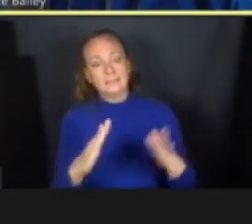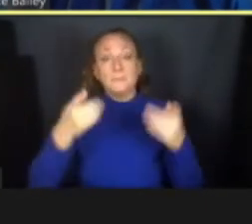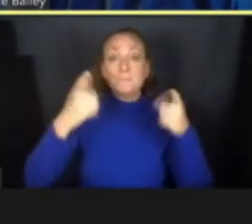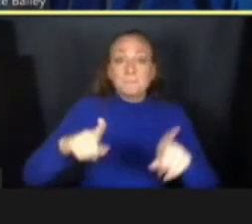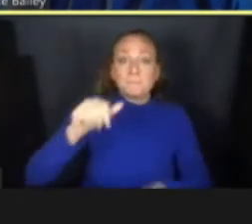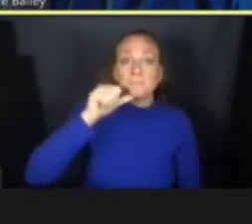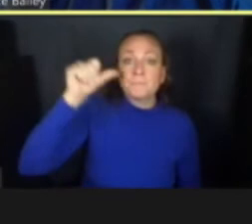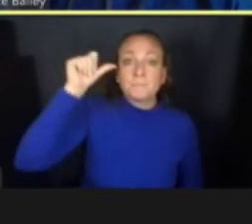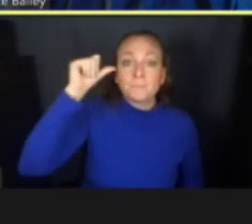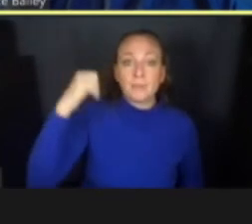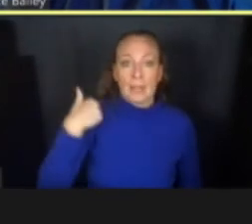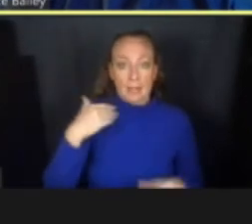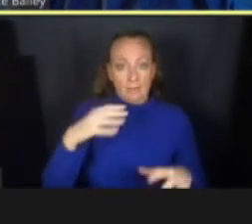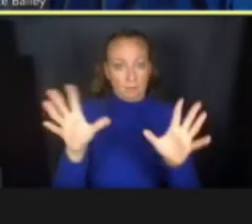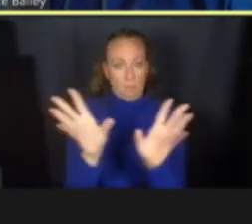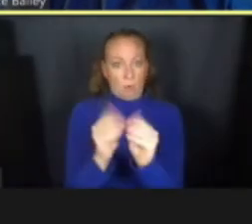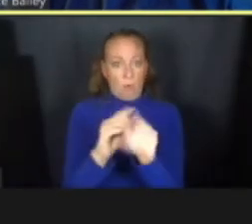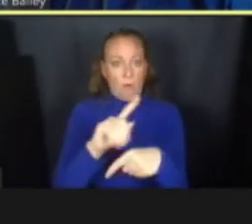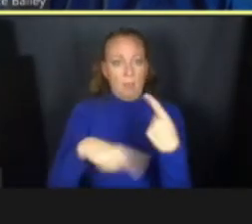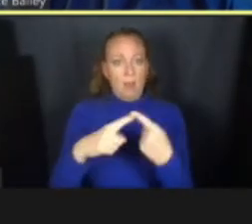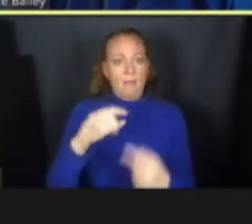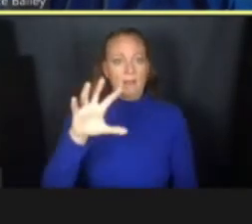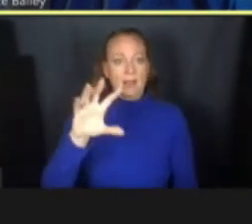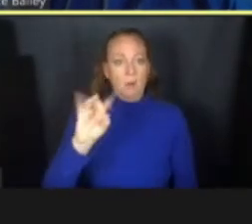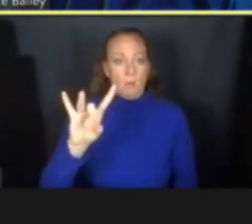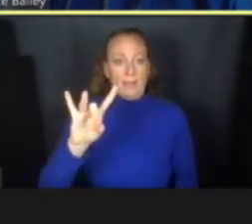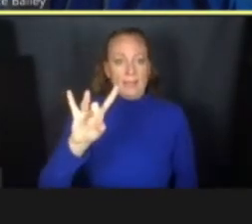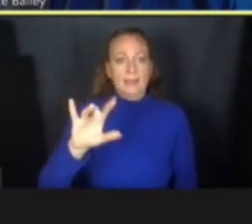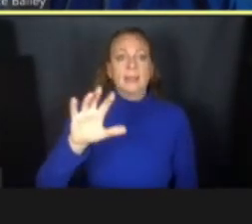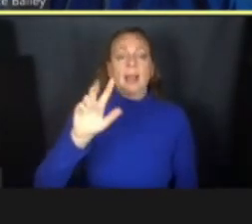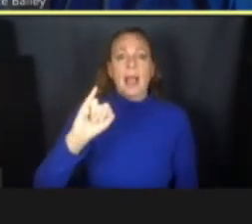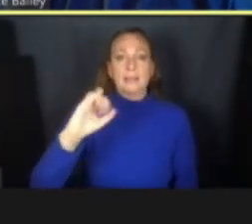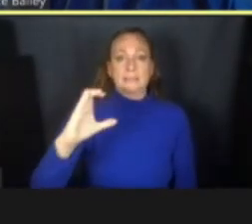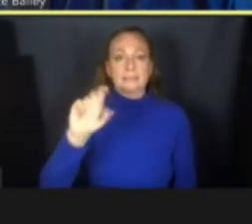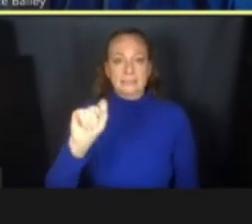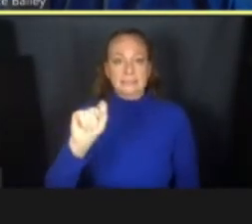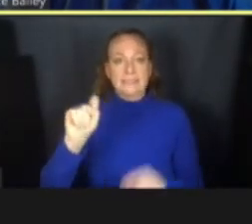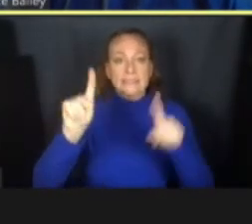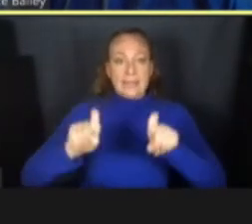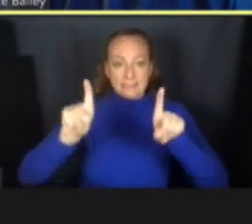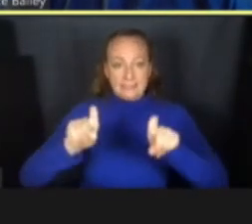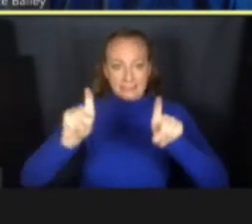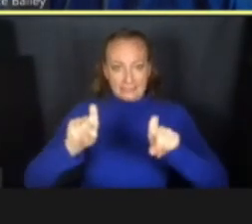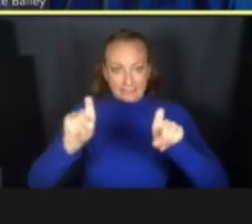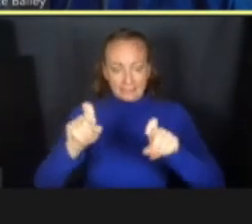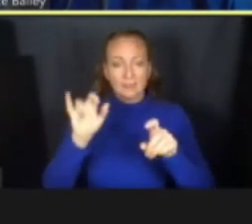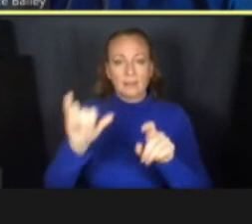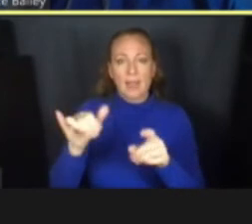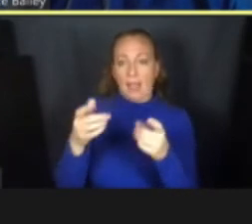on 508 ICT testing baseline alignment framework at nine o'clock. Kathy mentioned, this one.